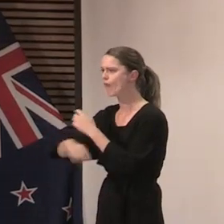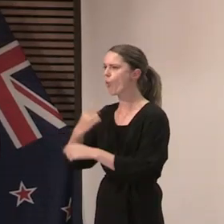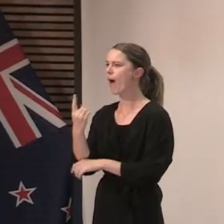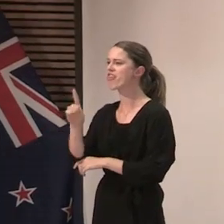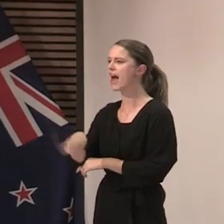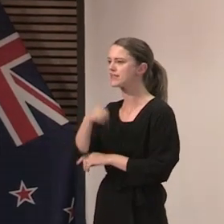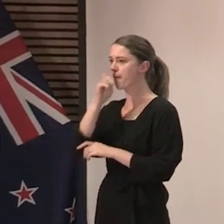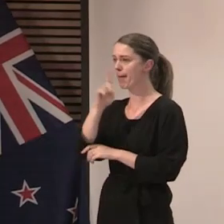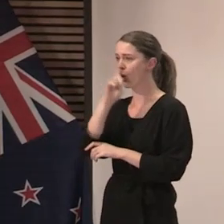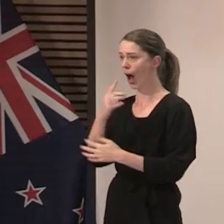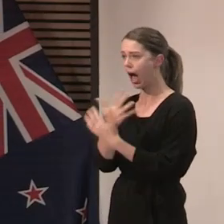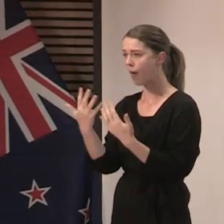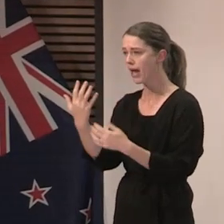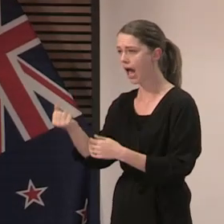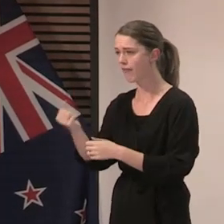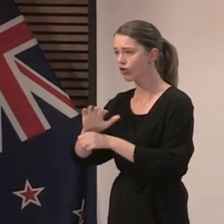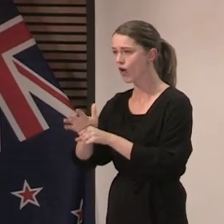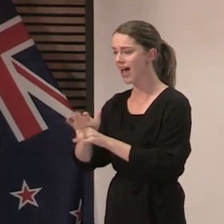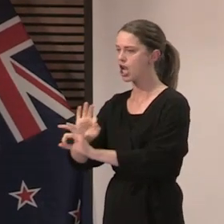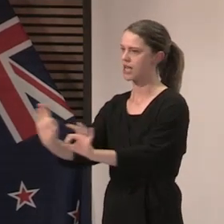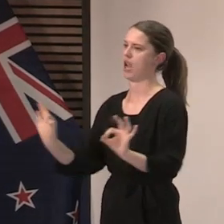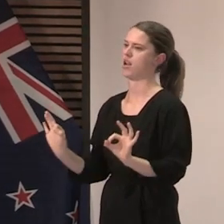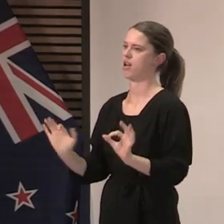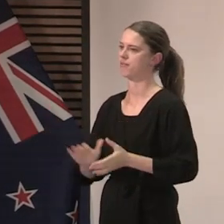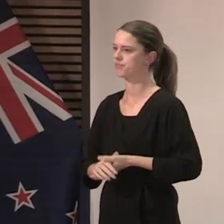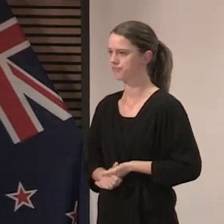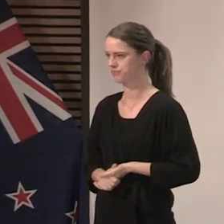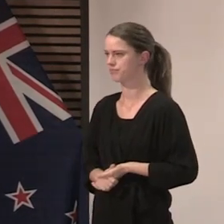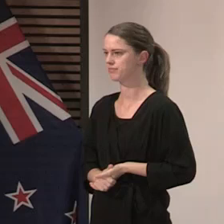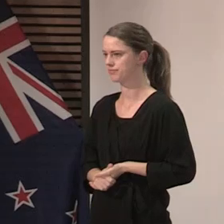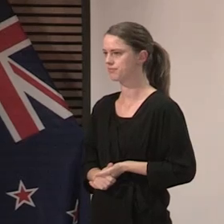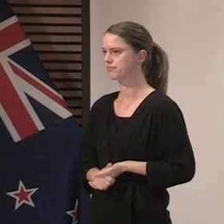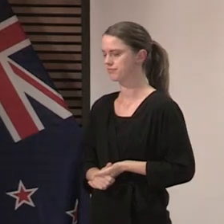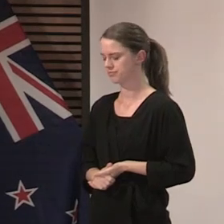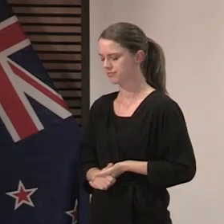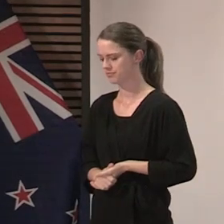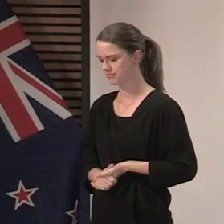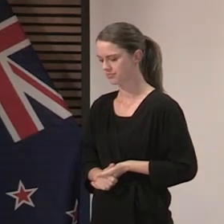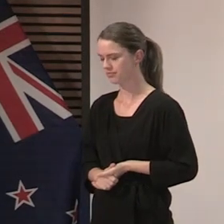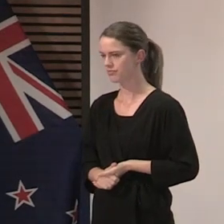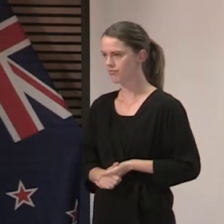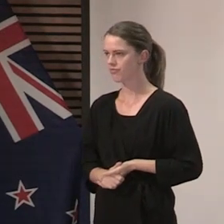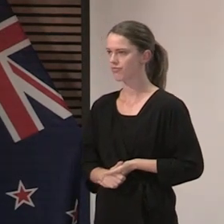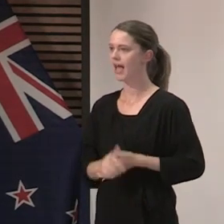Waikato, Canterbury and Auckland. We have tested over 1,000 people this way and so